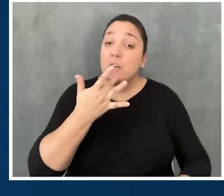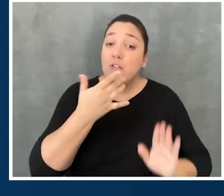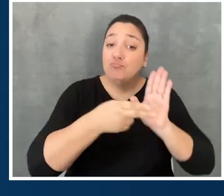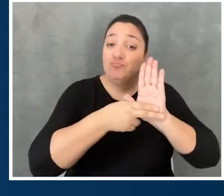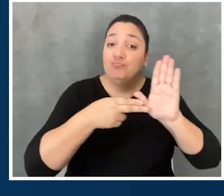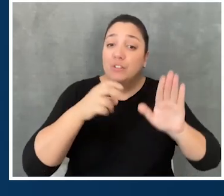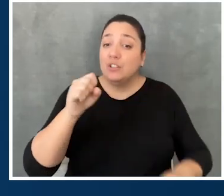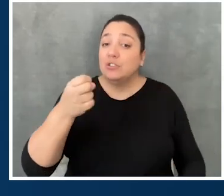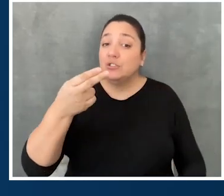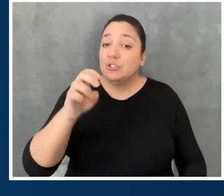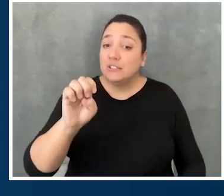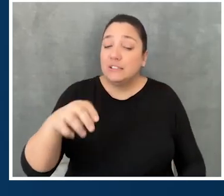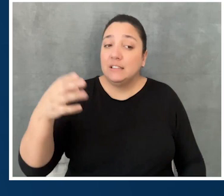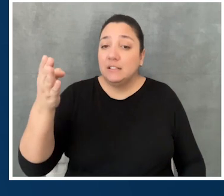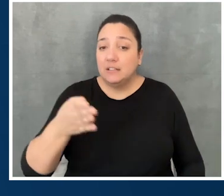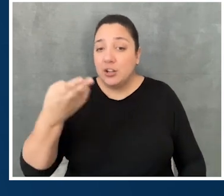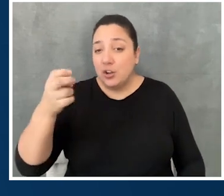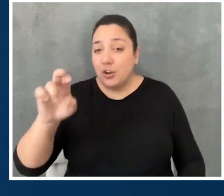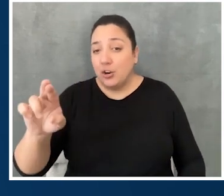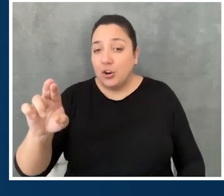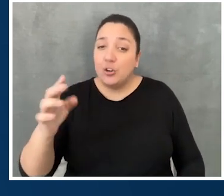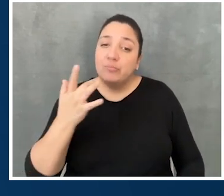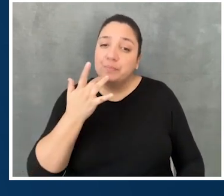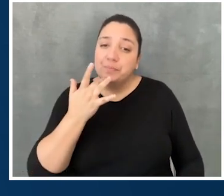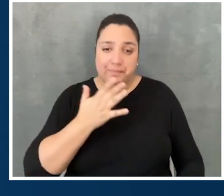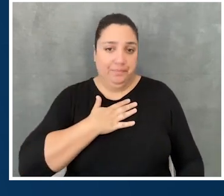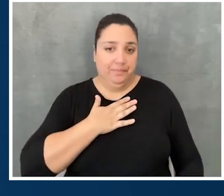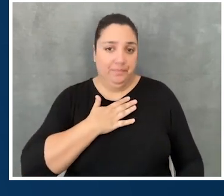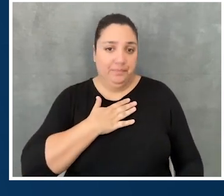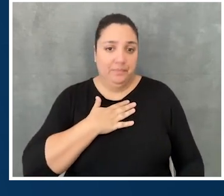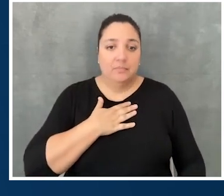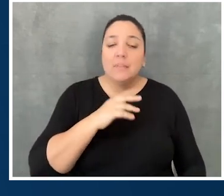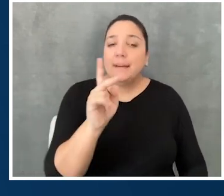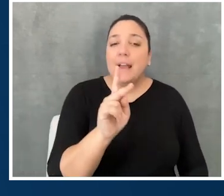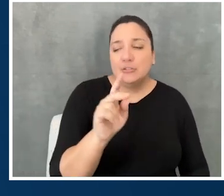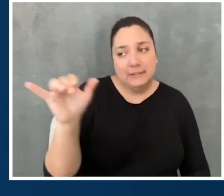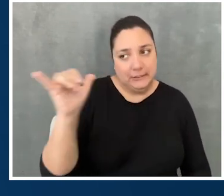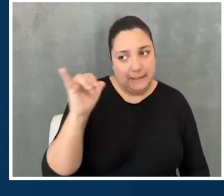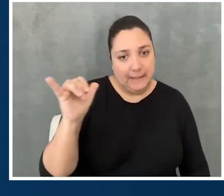Thank you so much. And I also use she/her pronouns. And so let's start off